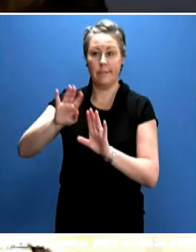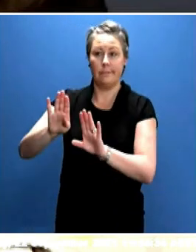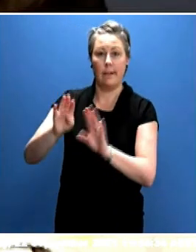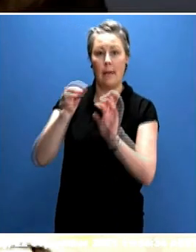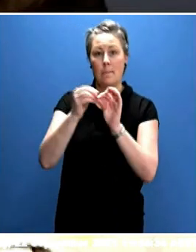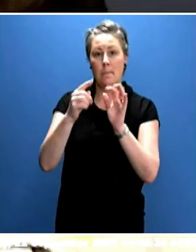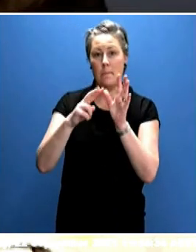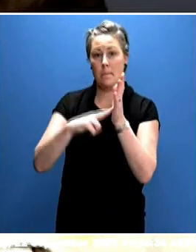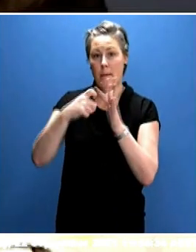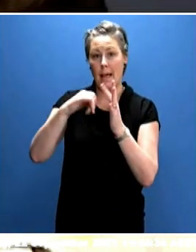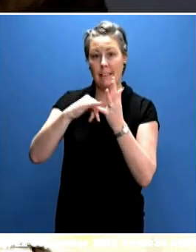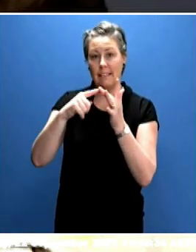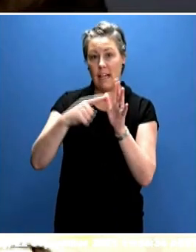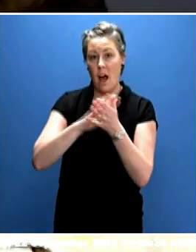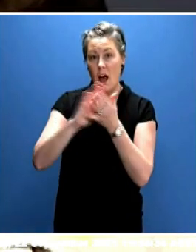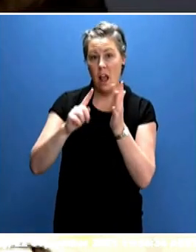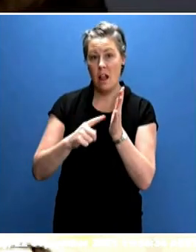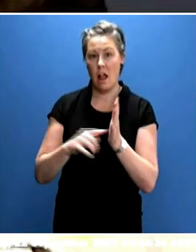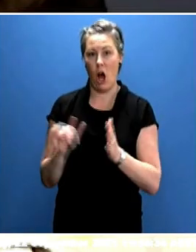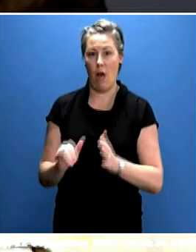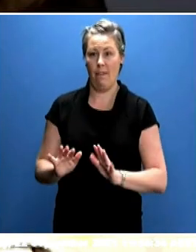Detention Centre, either on remand or serving their sentences,